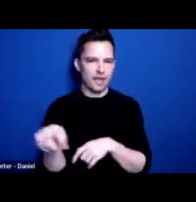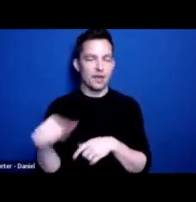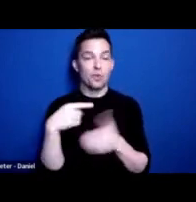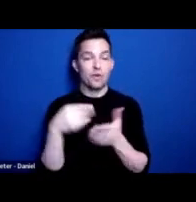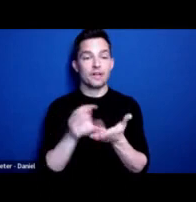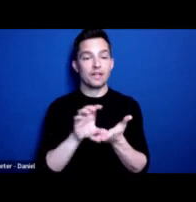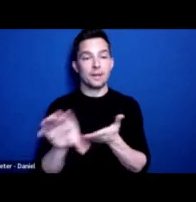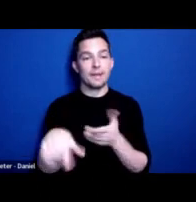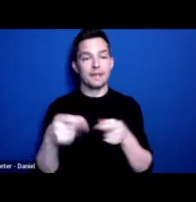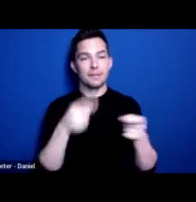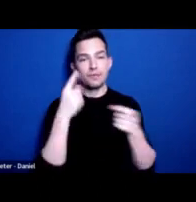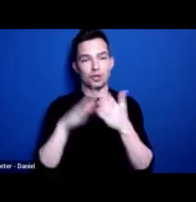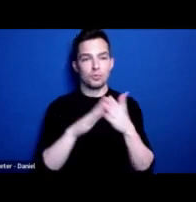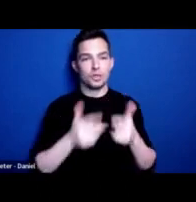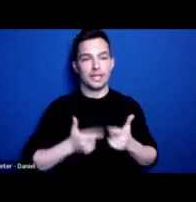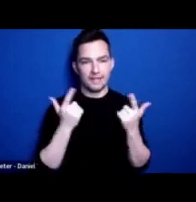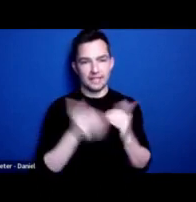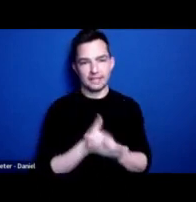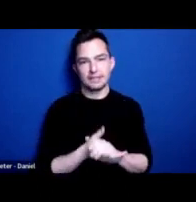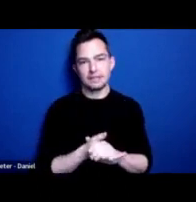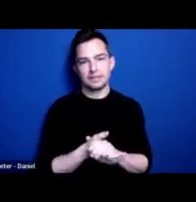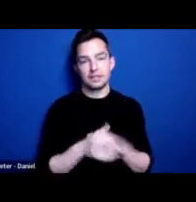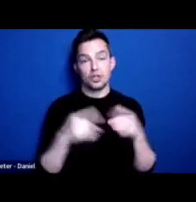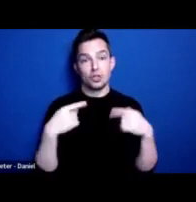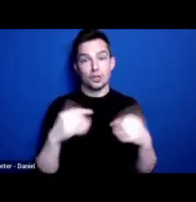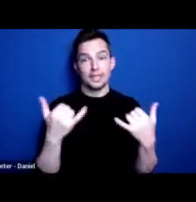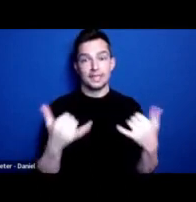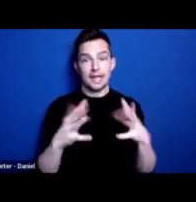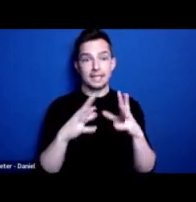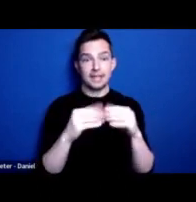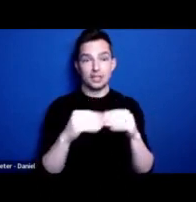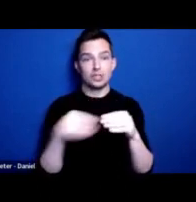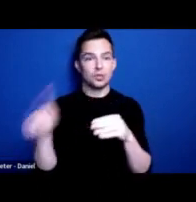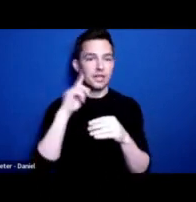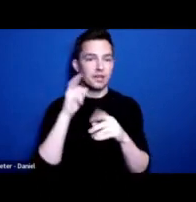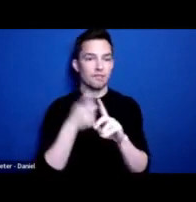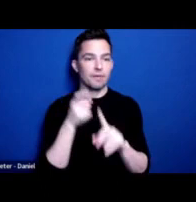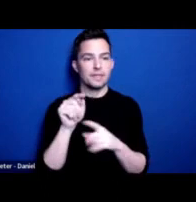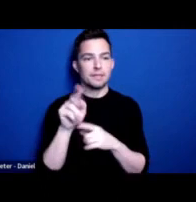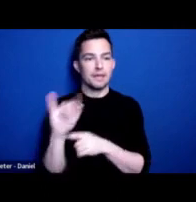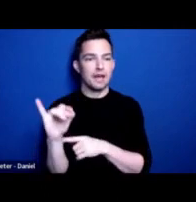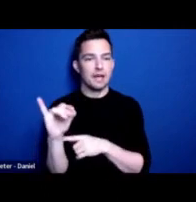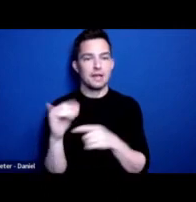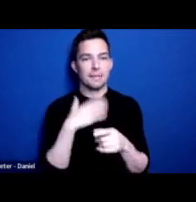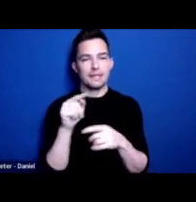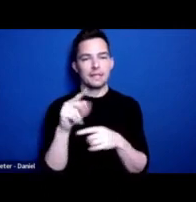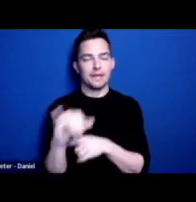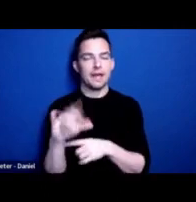Administration for Community Living. During today's session you will hear from the TBI, my TBI TARC colleagues, Judy